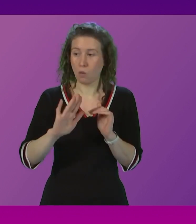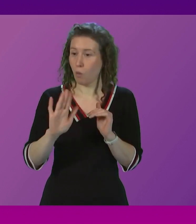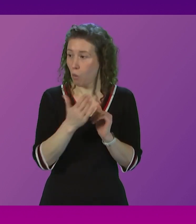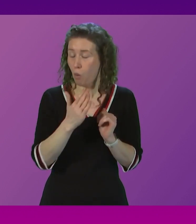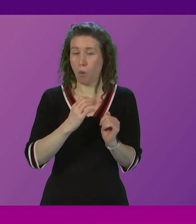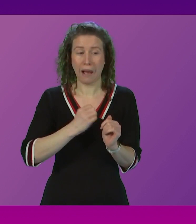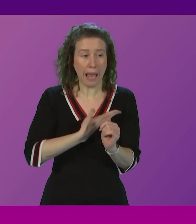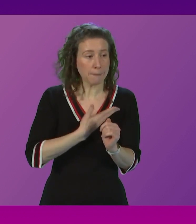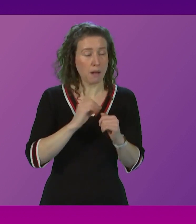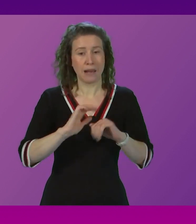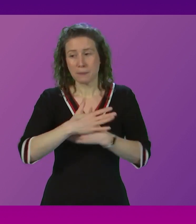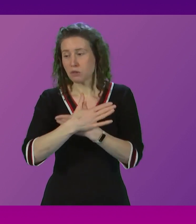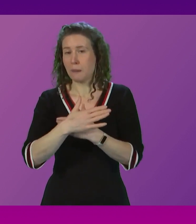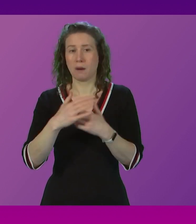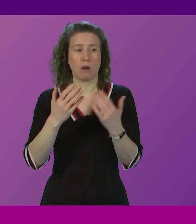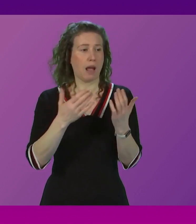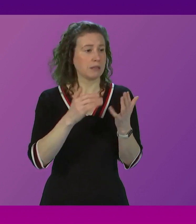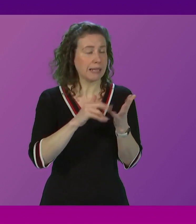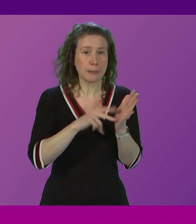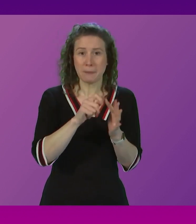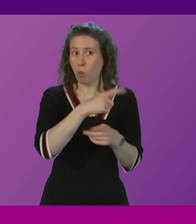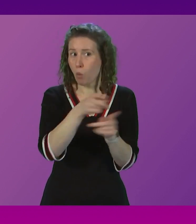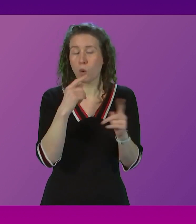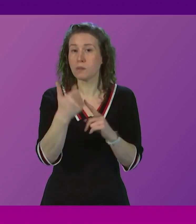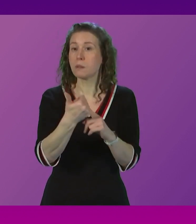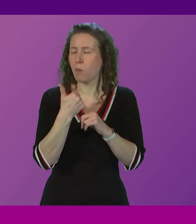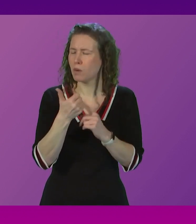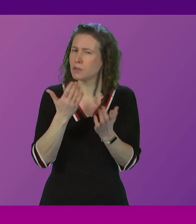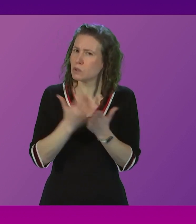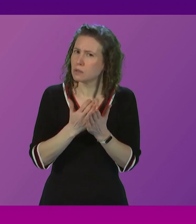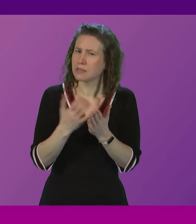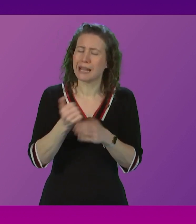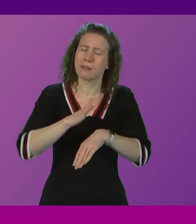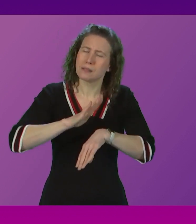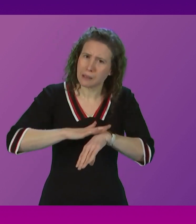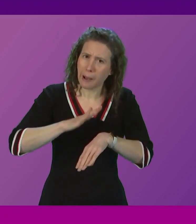Liberal Democrat and SNP members who will support the bill: should they not take the time to get it